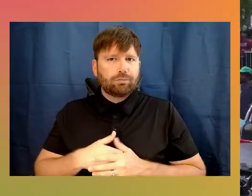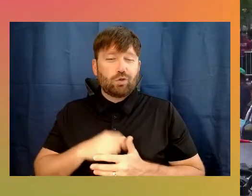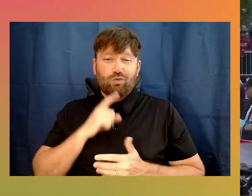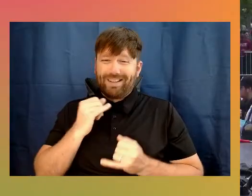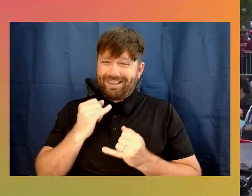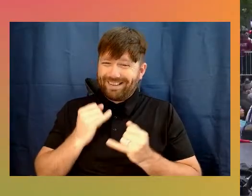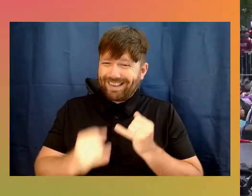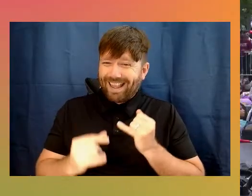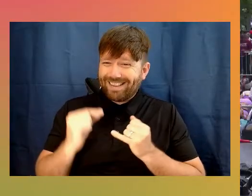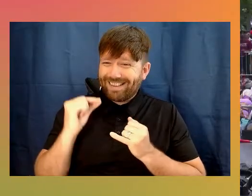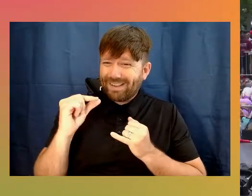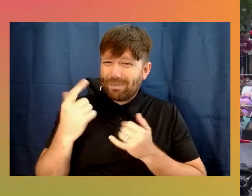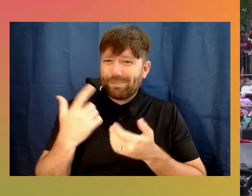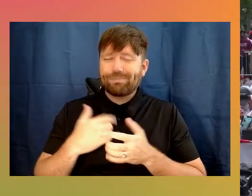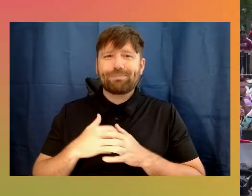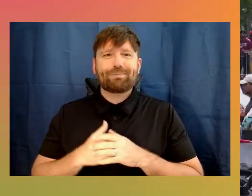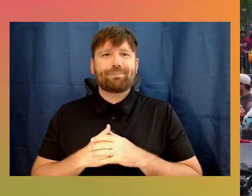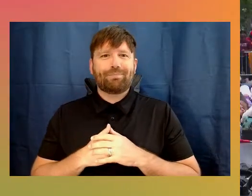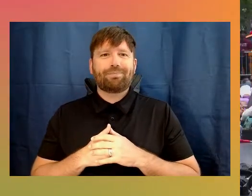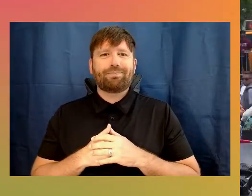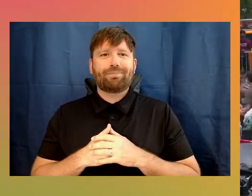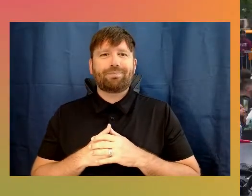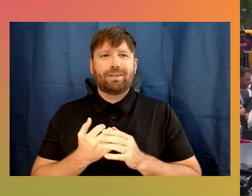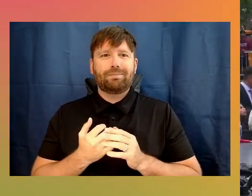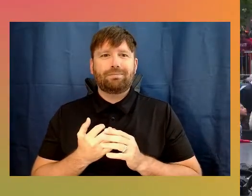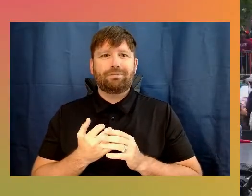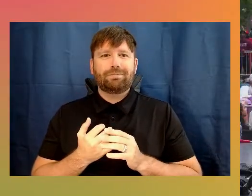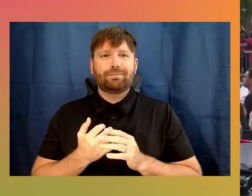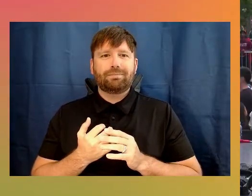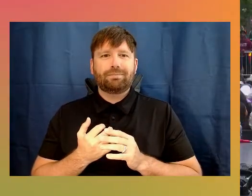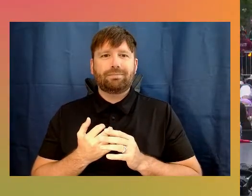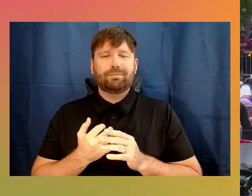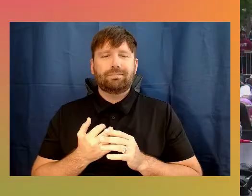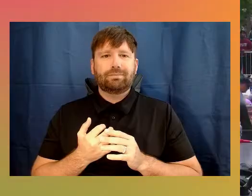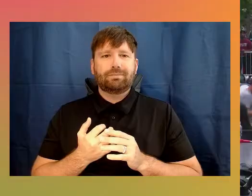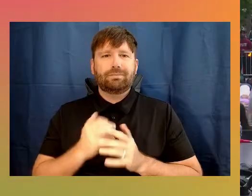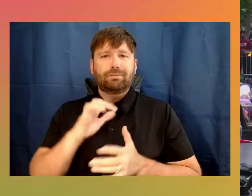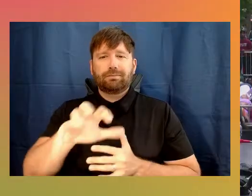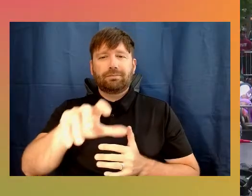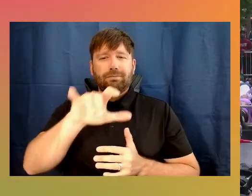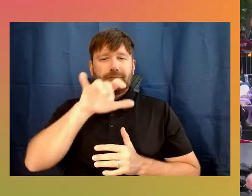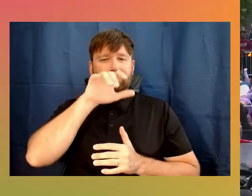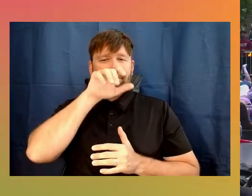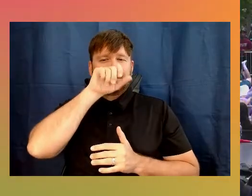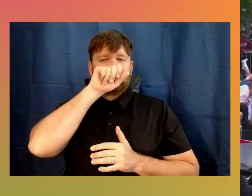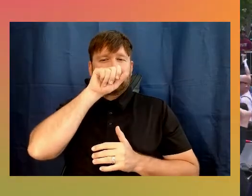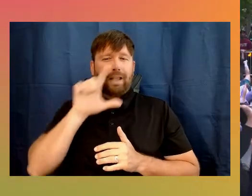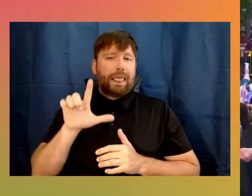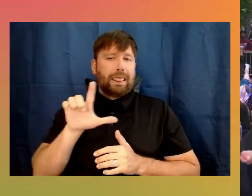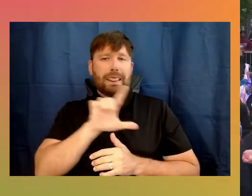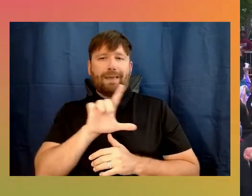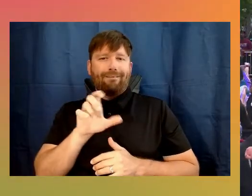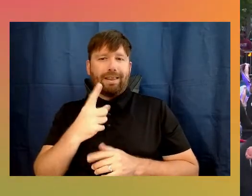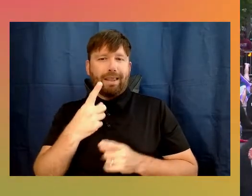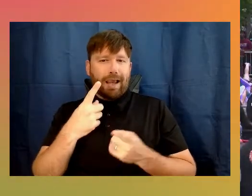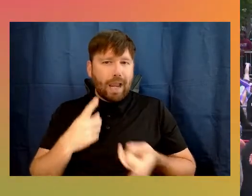VINYASA, OR STRAIGHT TO DOWN DOG . THIS IS IT.